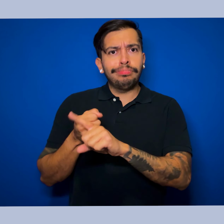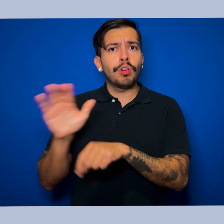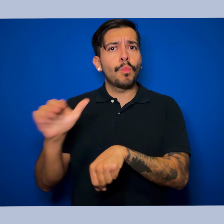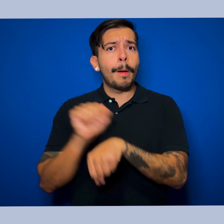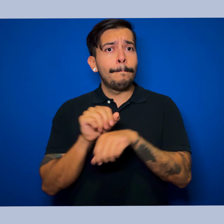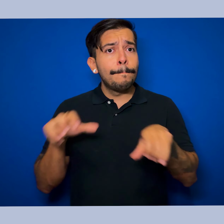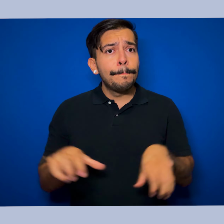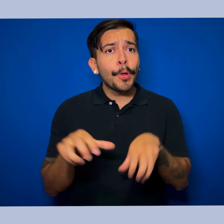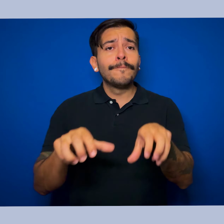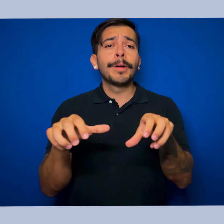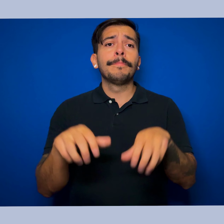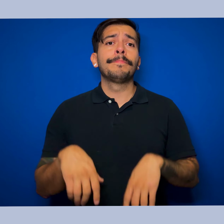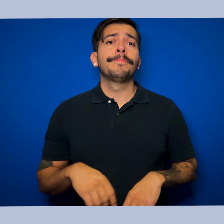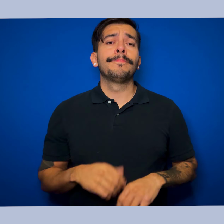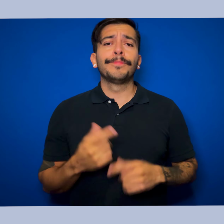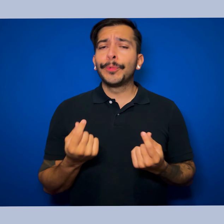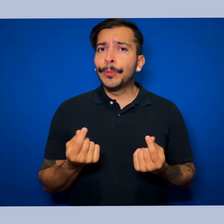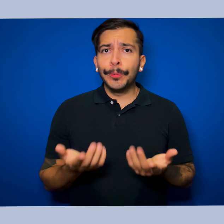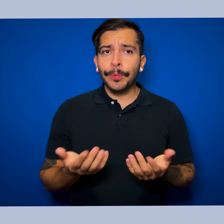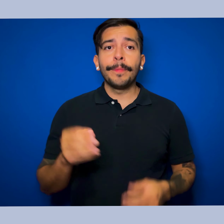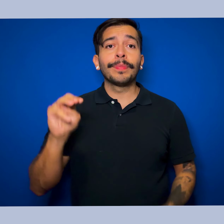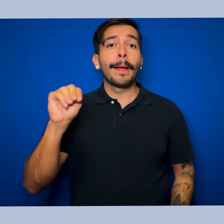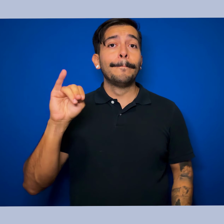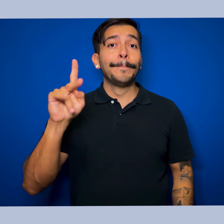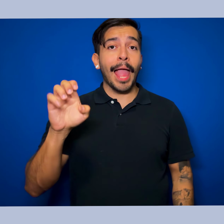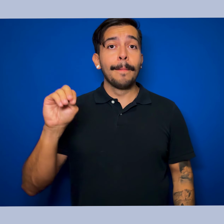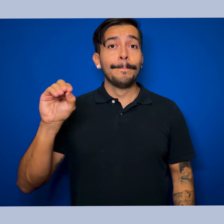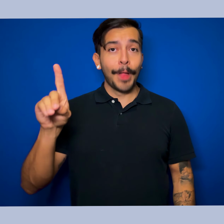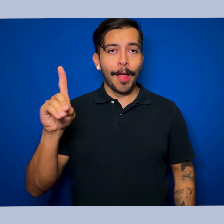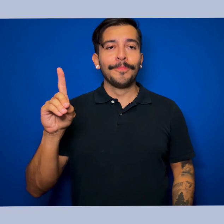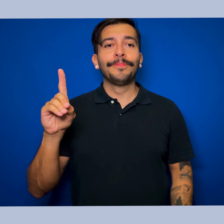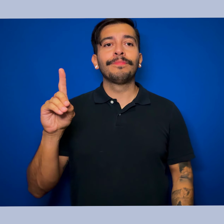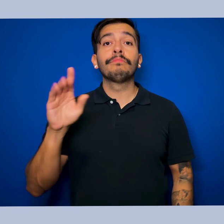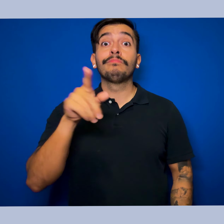their job performance? Mike, MOD.